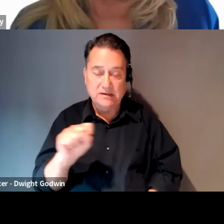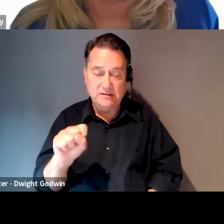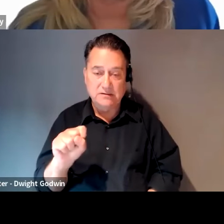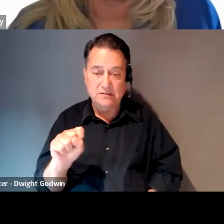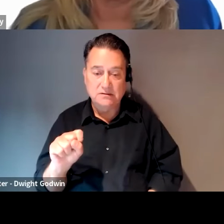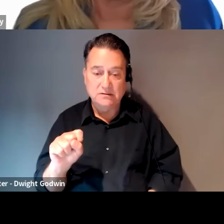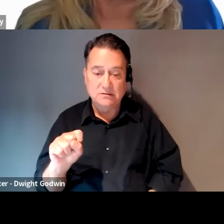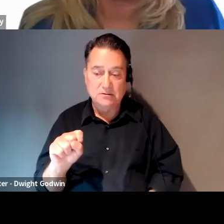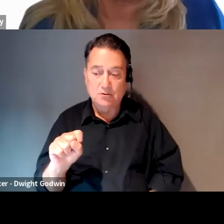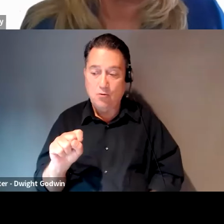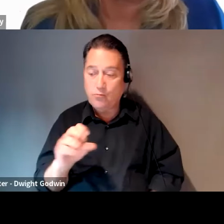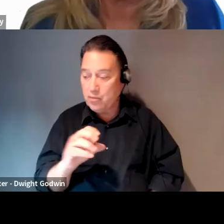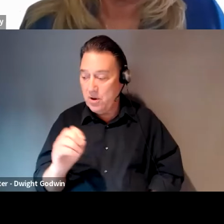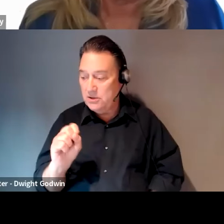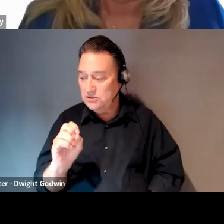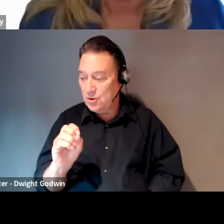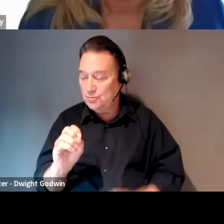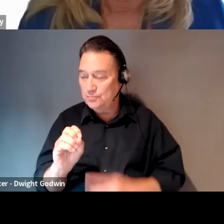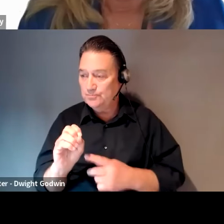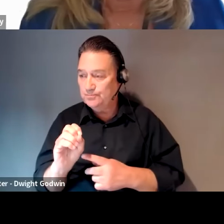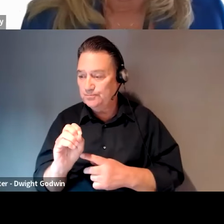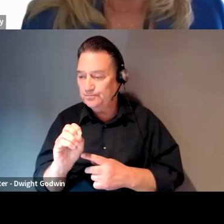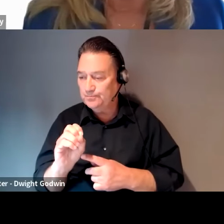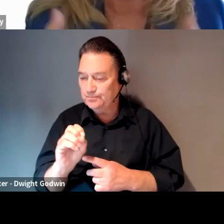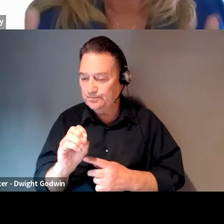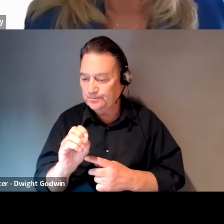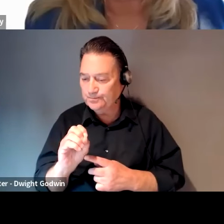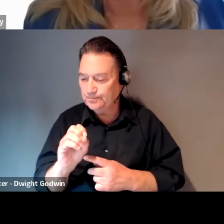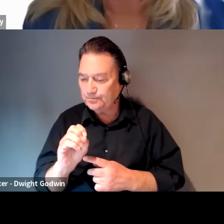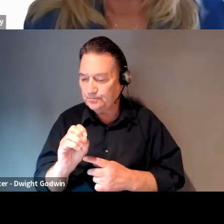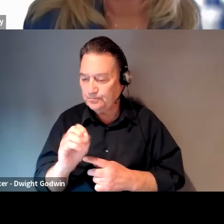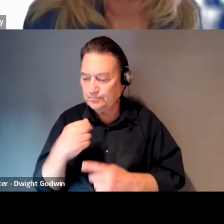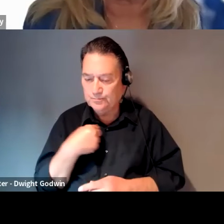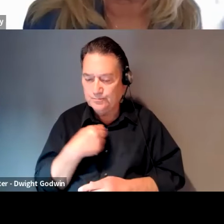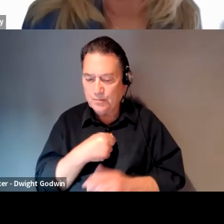And so we started to see a fall off in referrals.